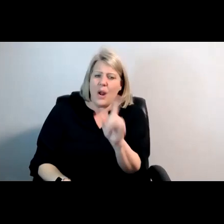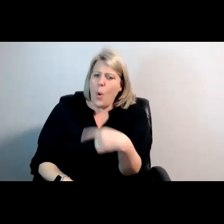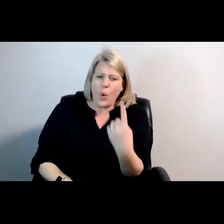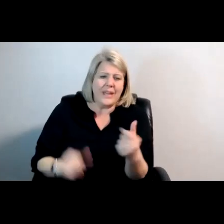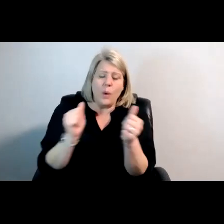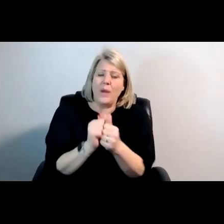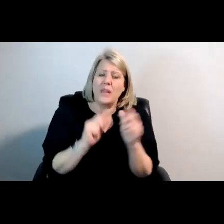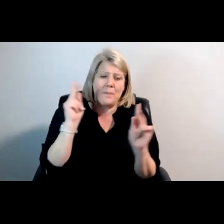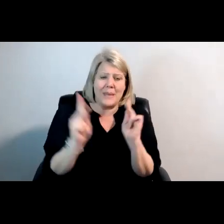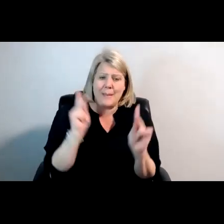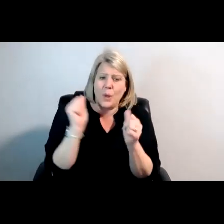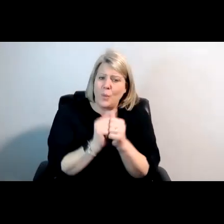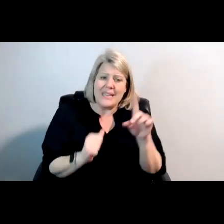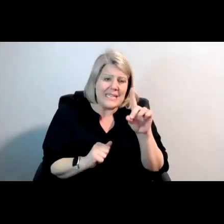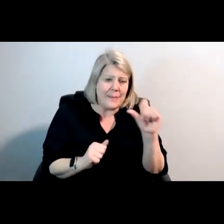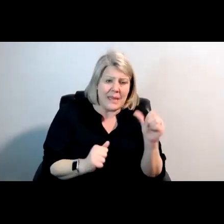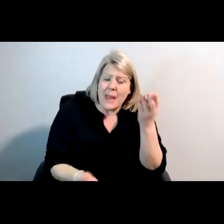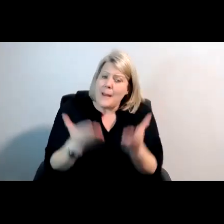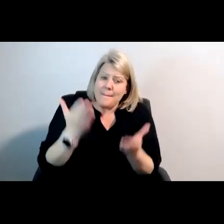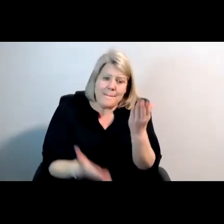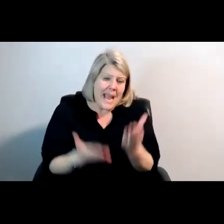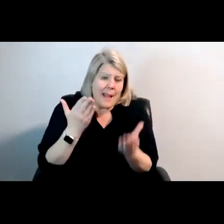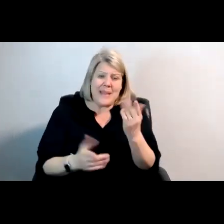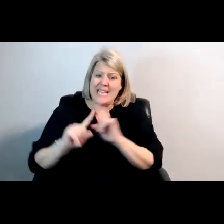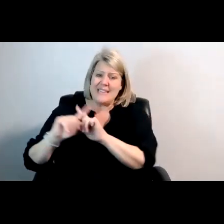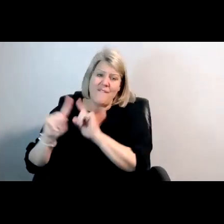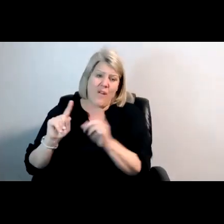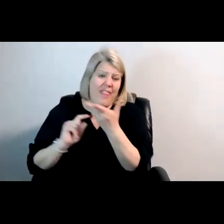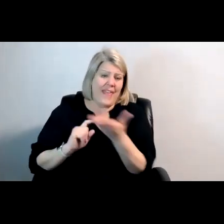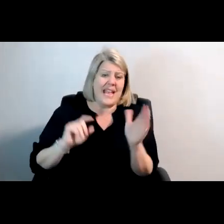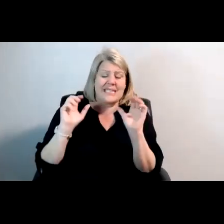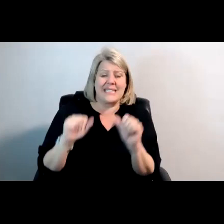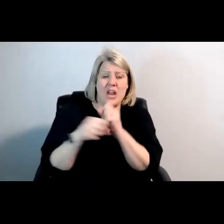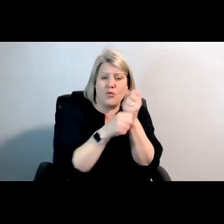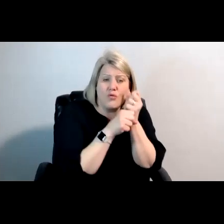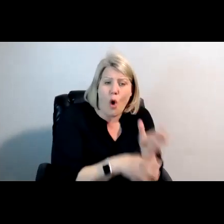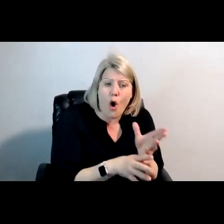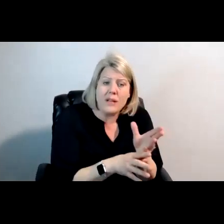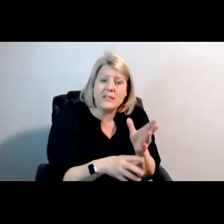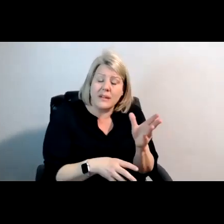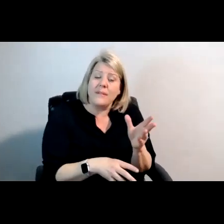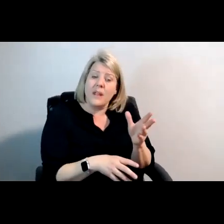It may not be influenced by a variety of different factors, including whether or not the person themselves